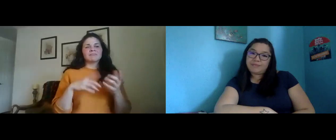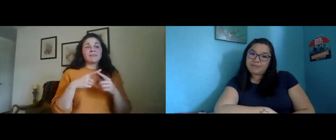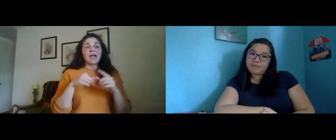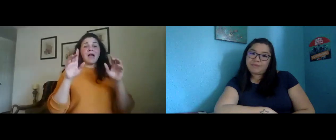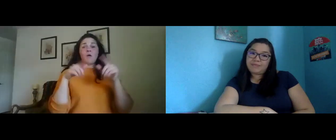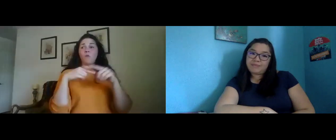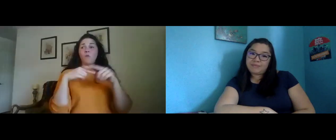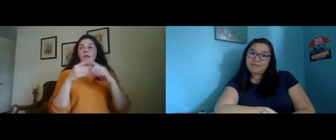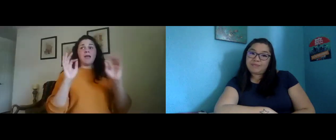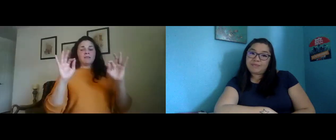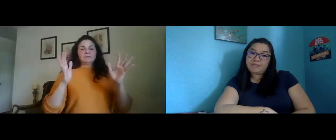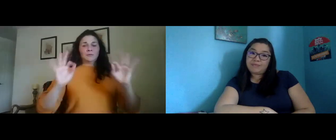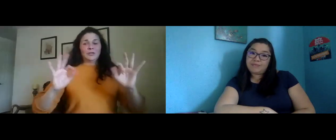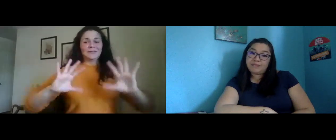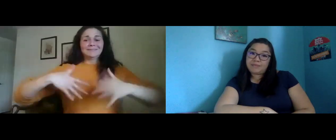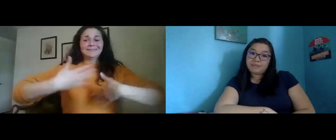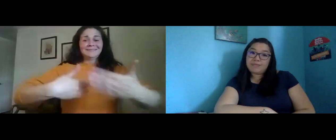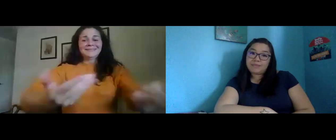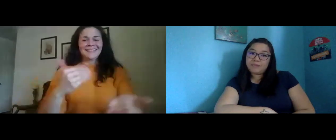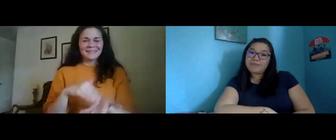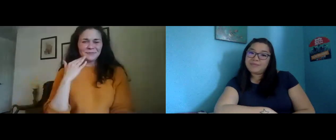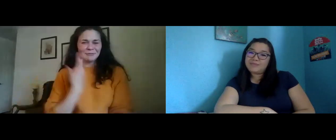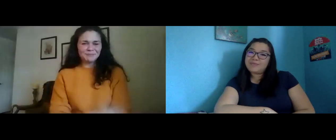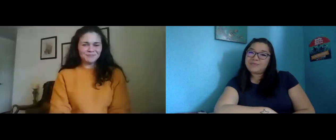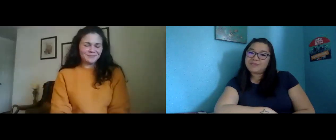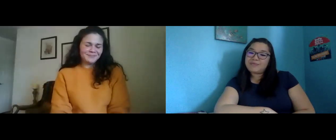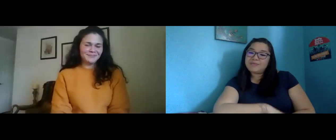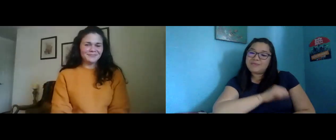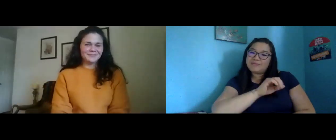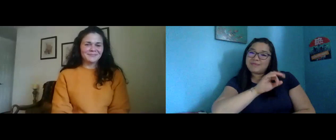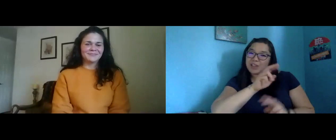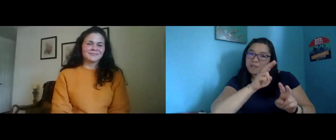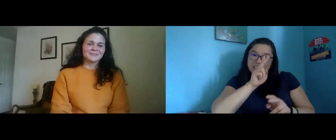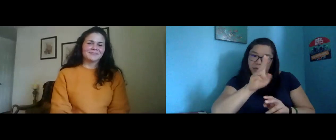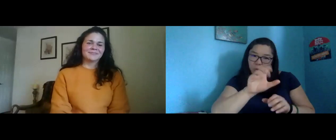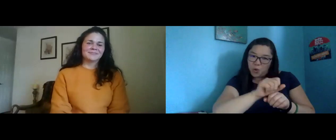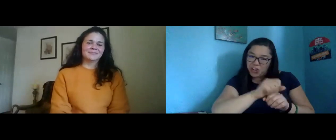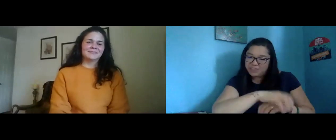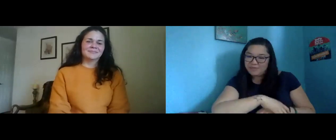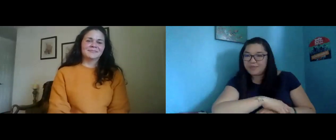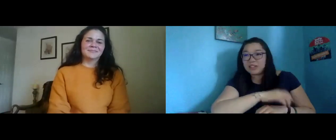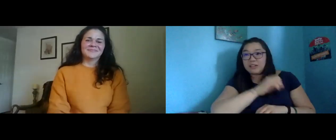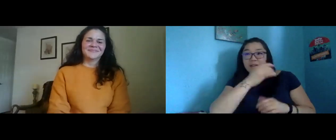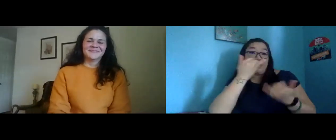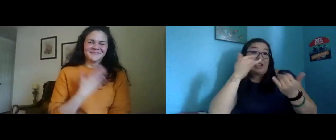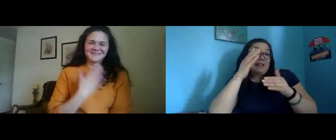when the world is ready again, we can resume those projects, you know? P: I look forward to seeing your work.